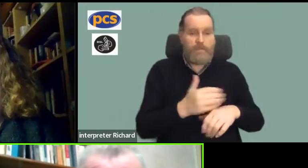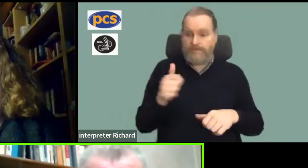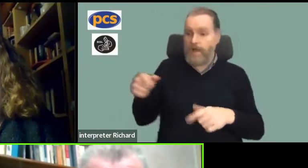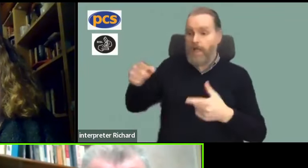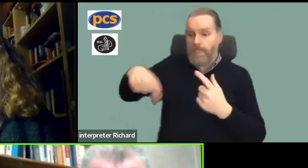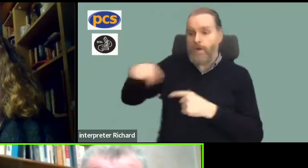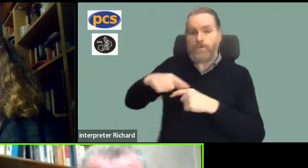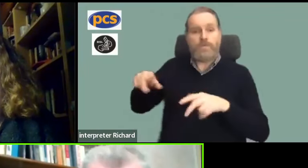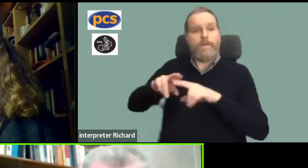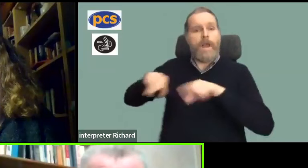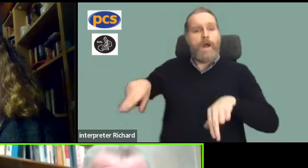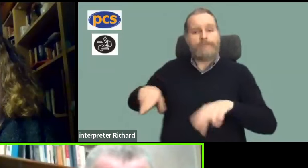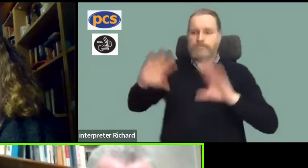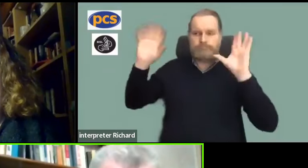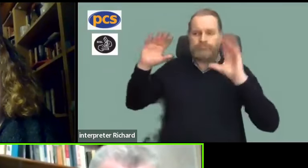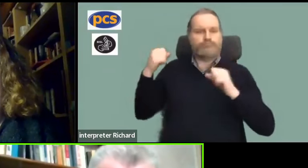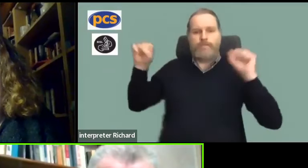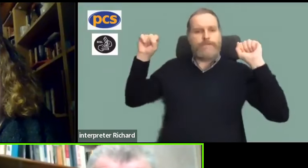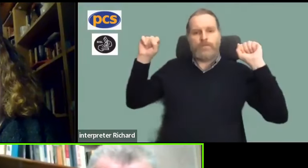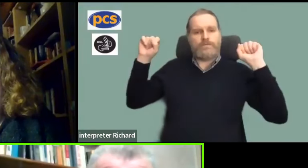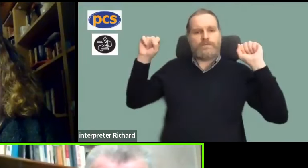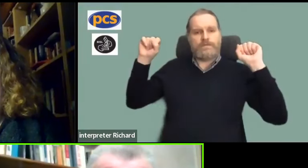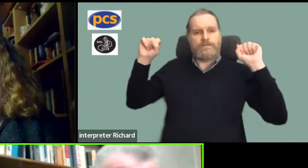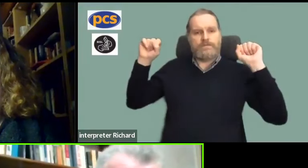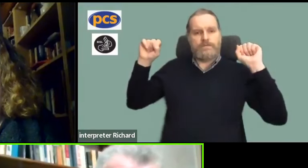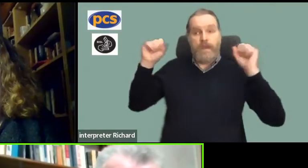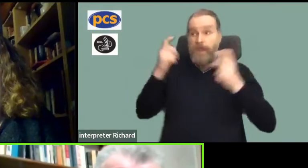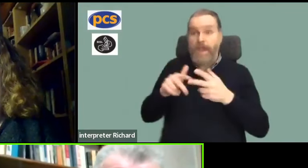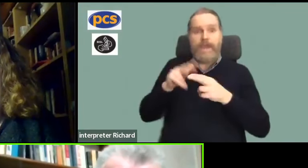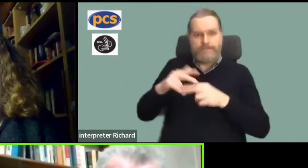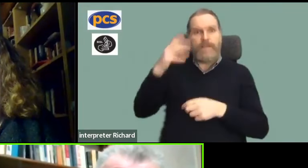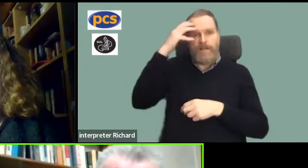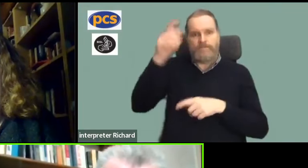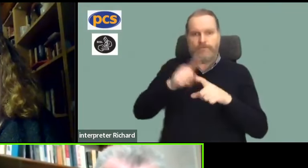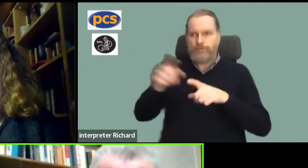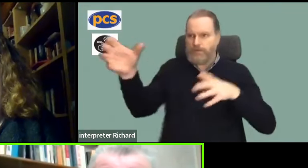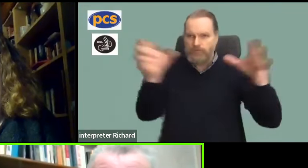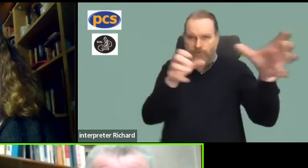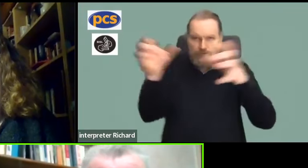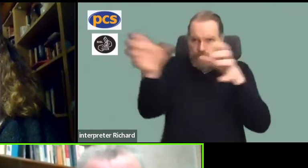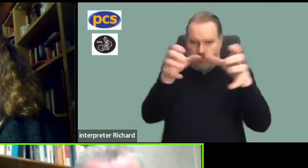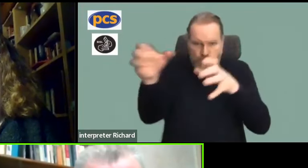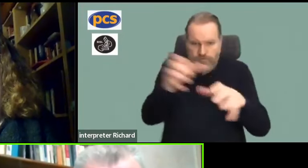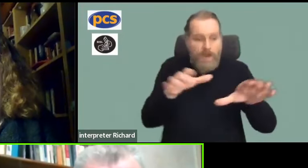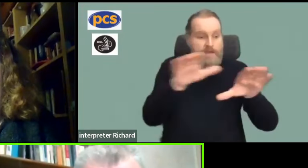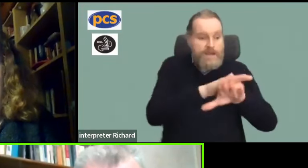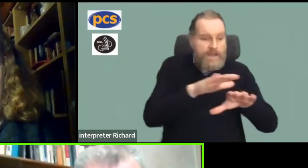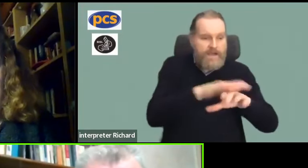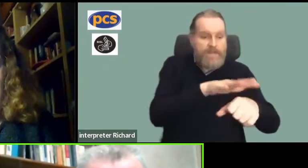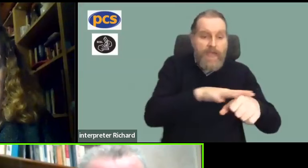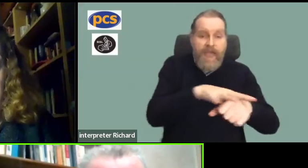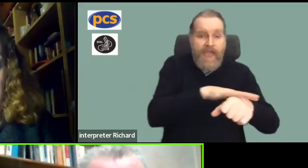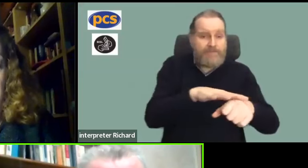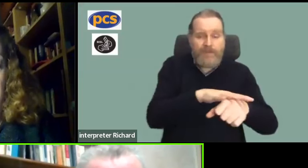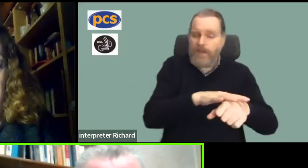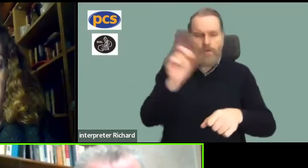And you, but for And you, but for the immediacy of where we of where we are, there will be some people will be asked to do something that the employer has